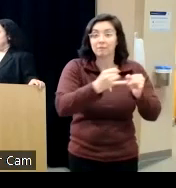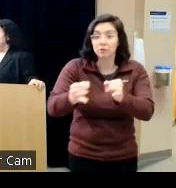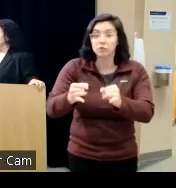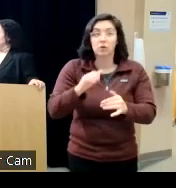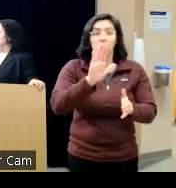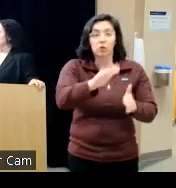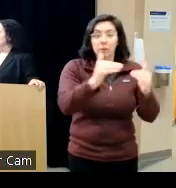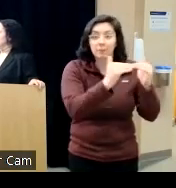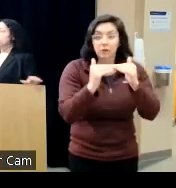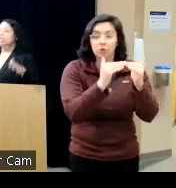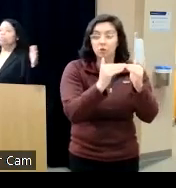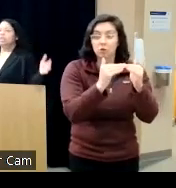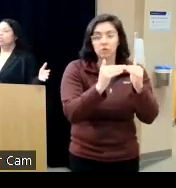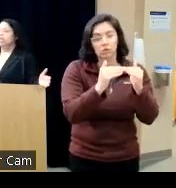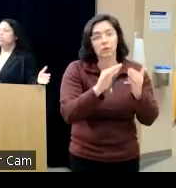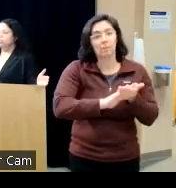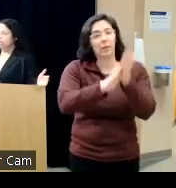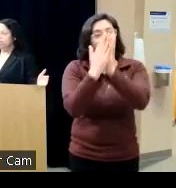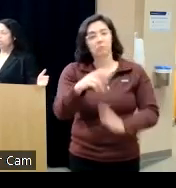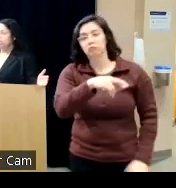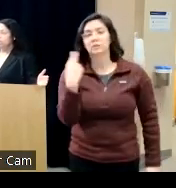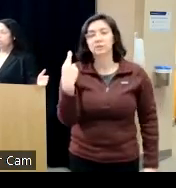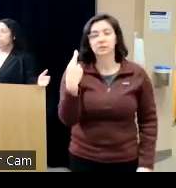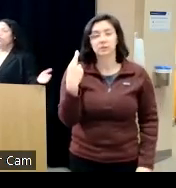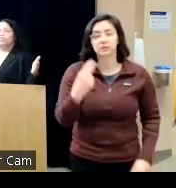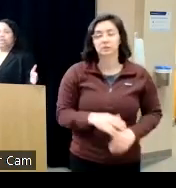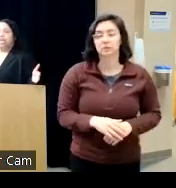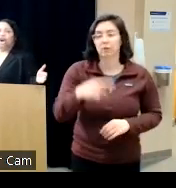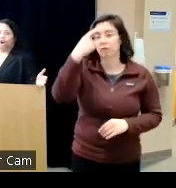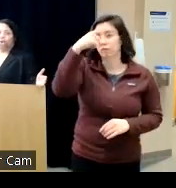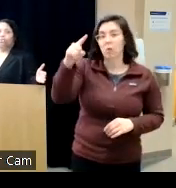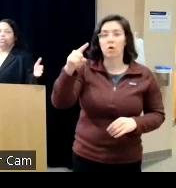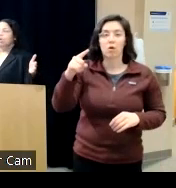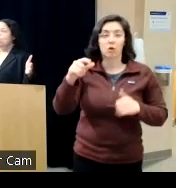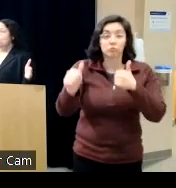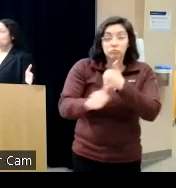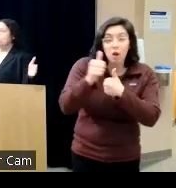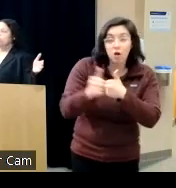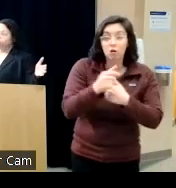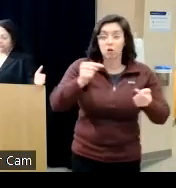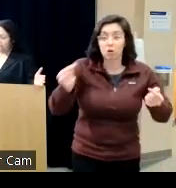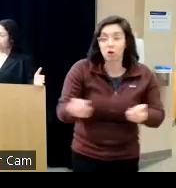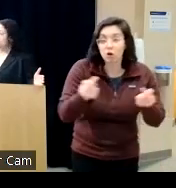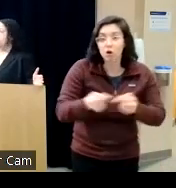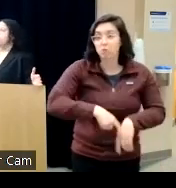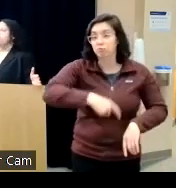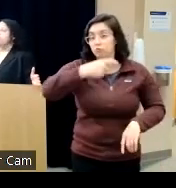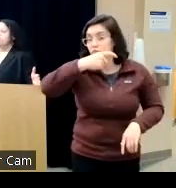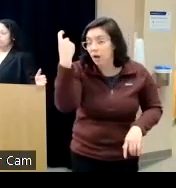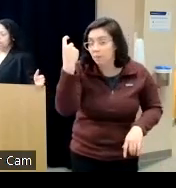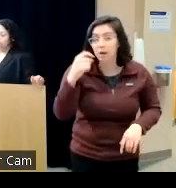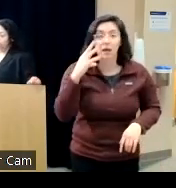in their peer group put them at the greatest risk for sad harms or traumatic experiences Etc